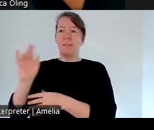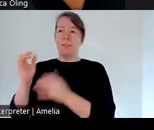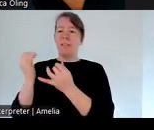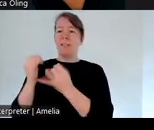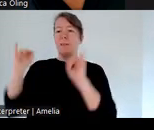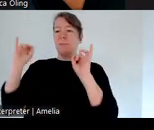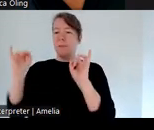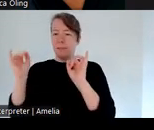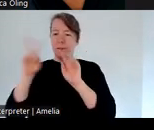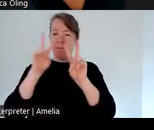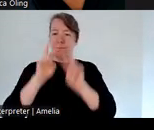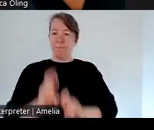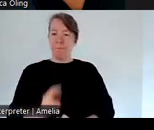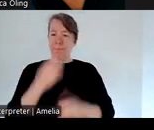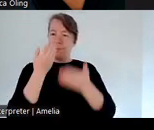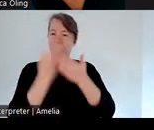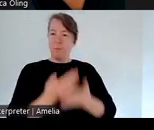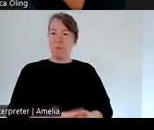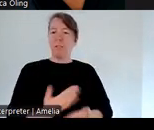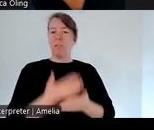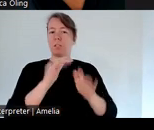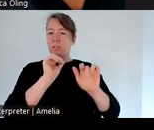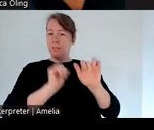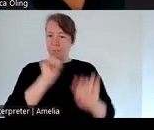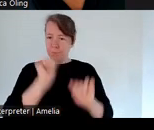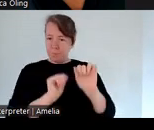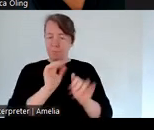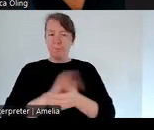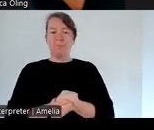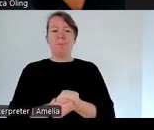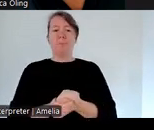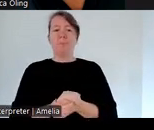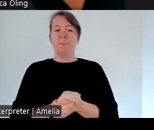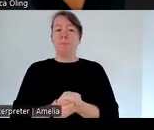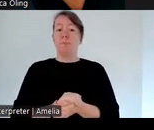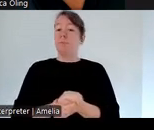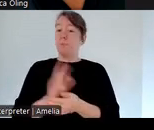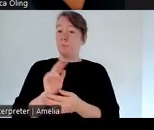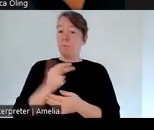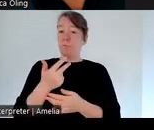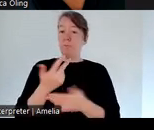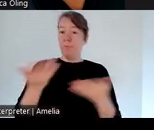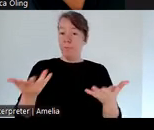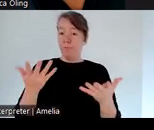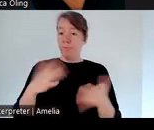And then the third organization, which was emerging around the same time as SUNY was putting together this group,